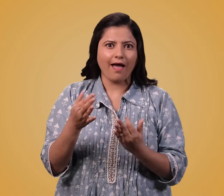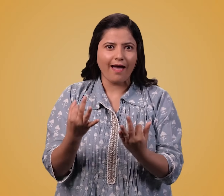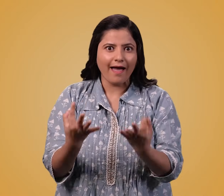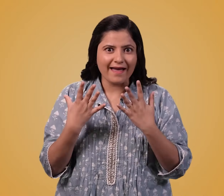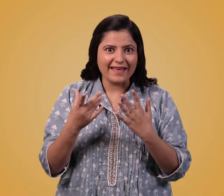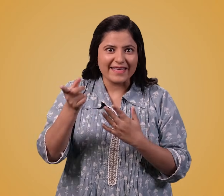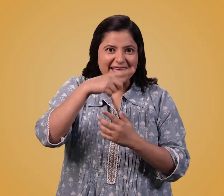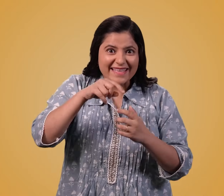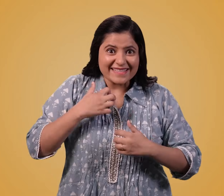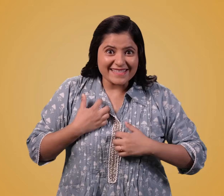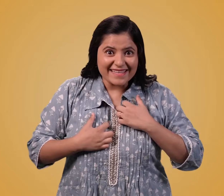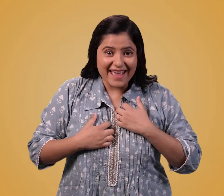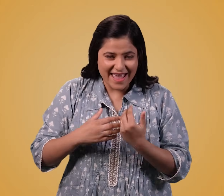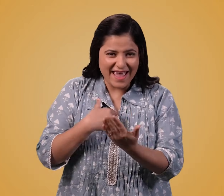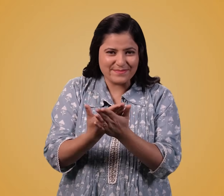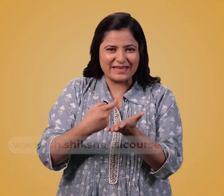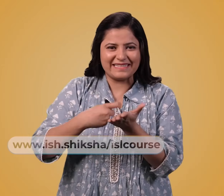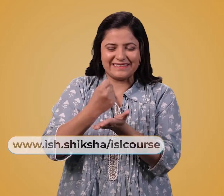Isn't that exciting! Visit this link to register.